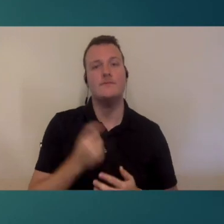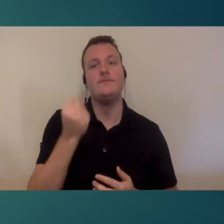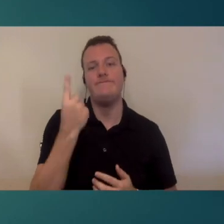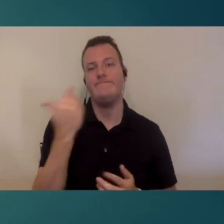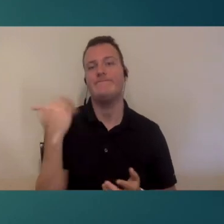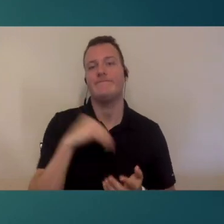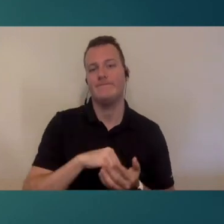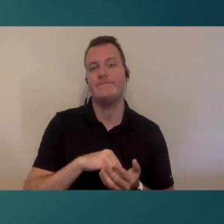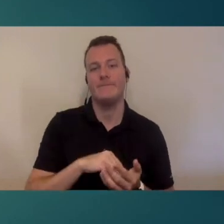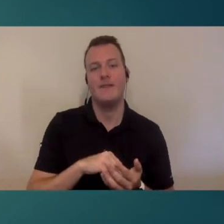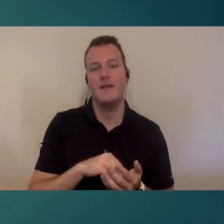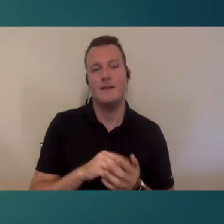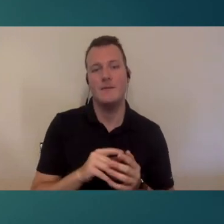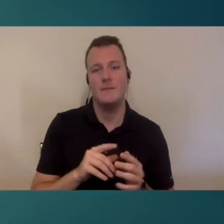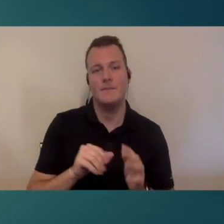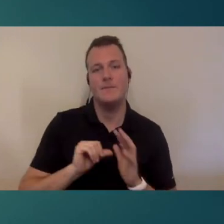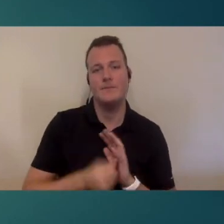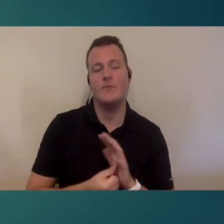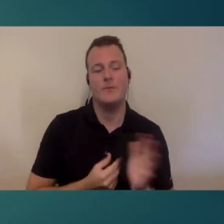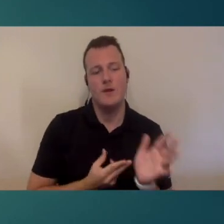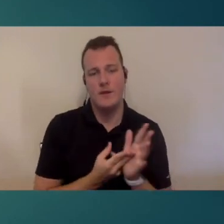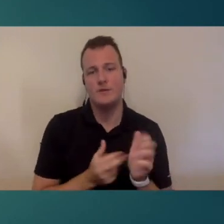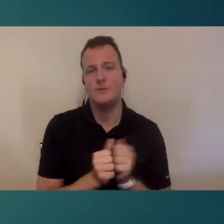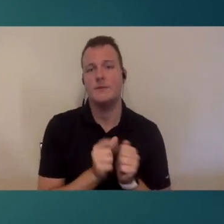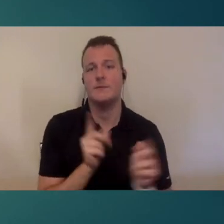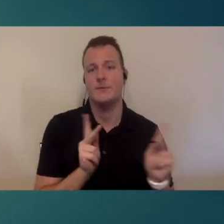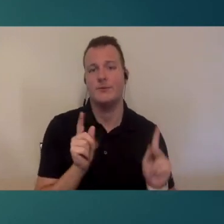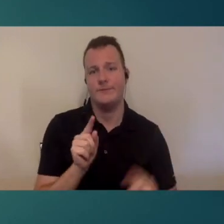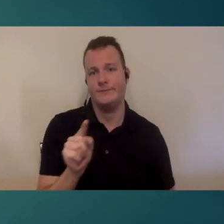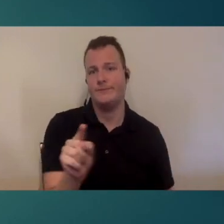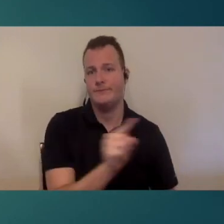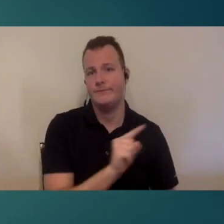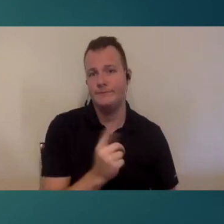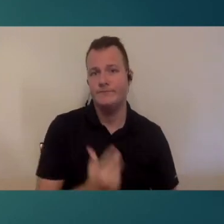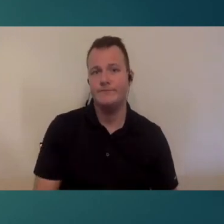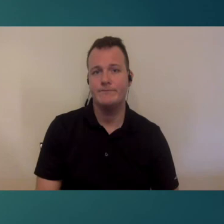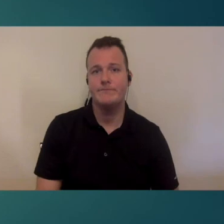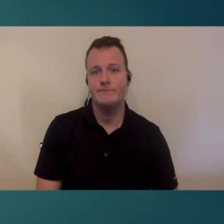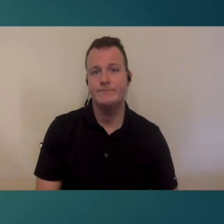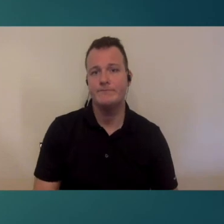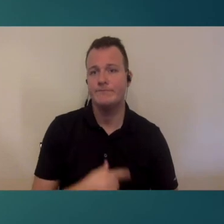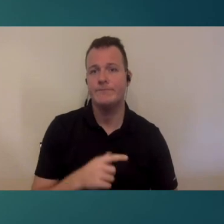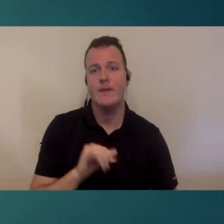kind of goes with that b'e honest with folks,' and if they're gonna set a hard